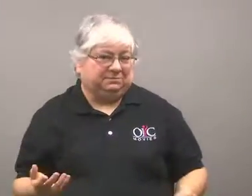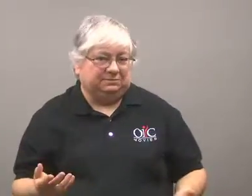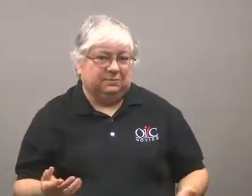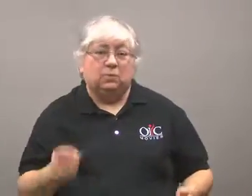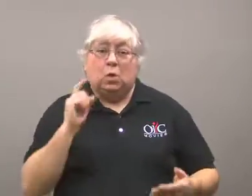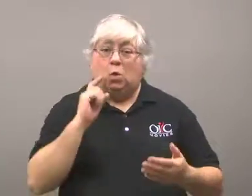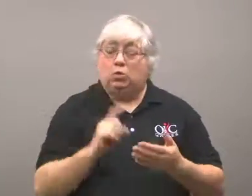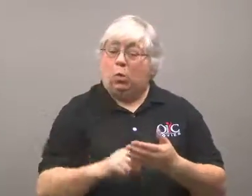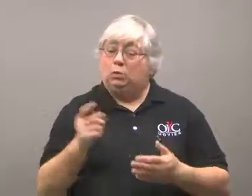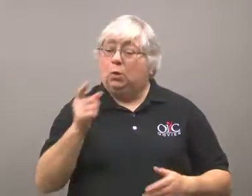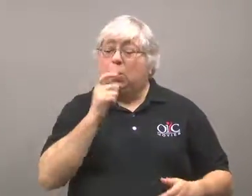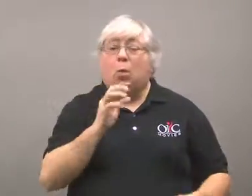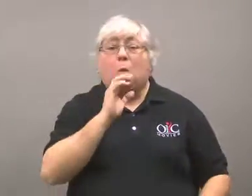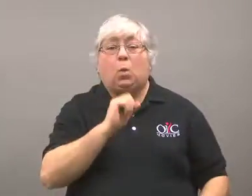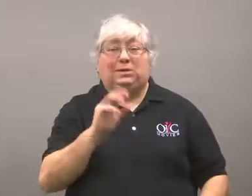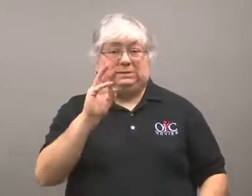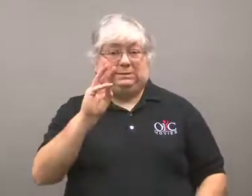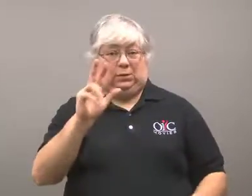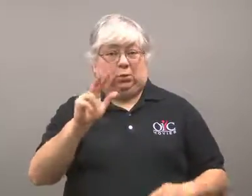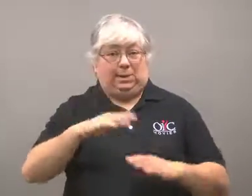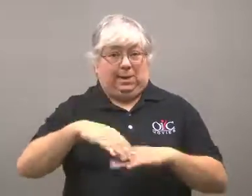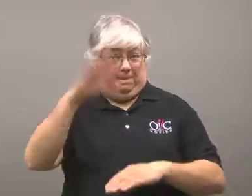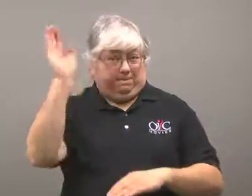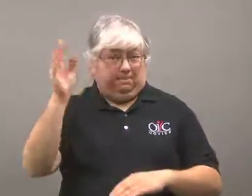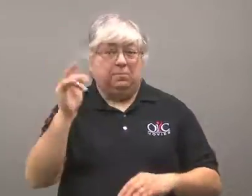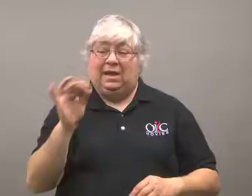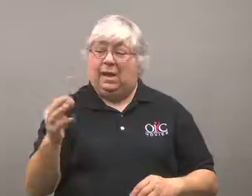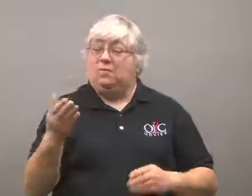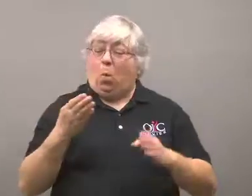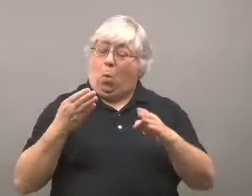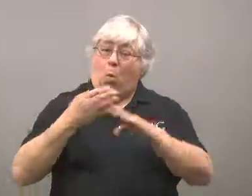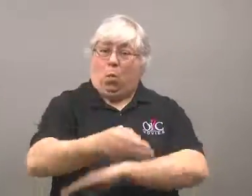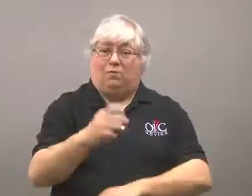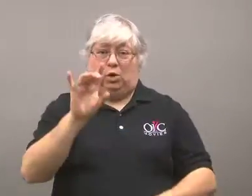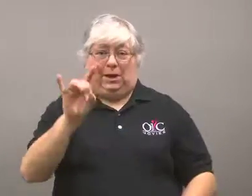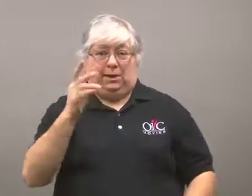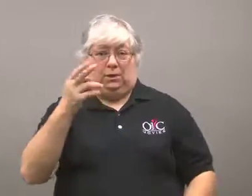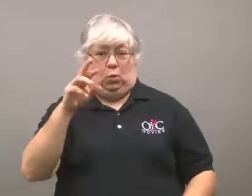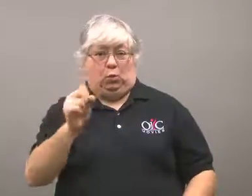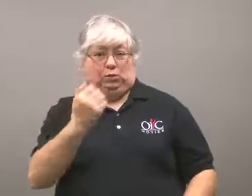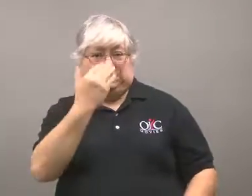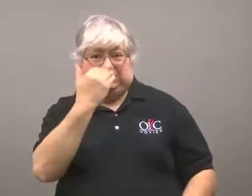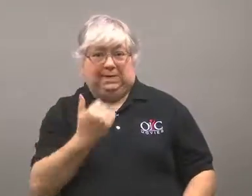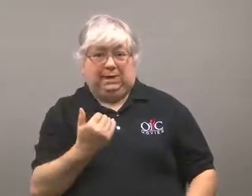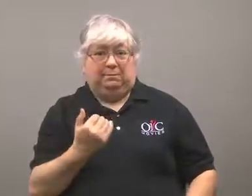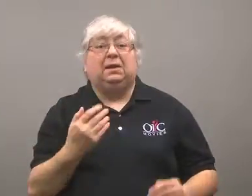Of those older than 63, who slept over 8 hours a night,